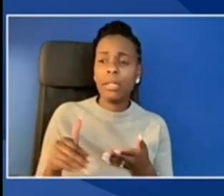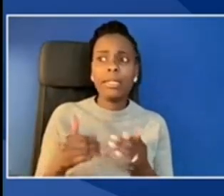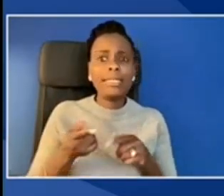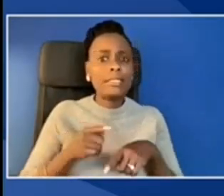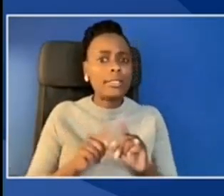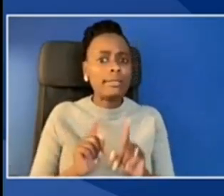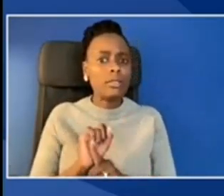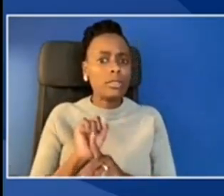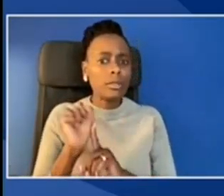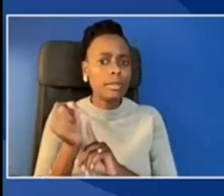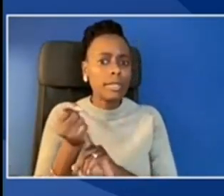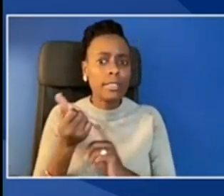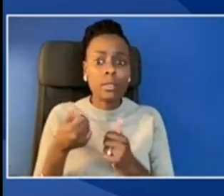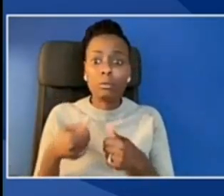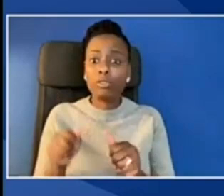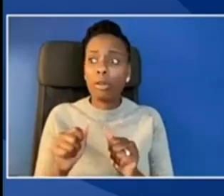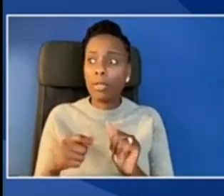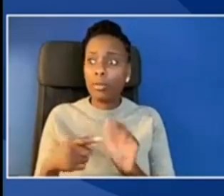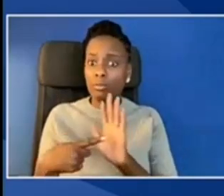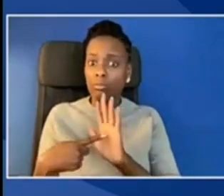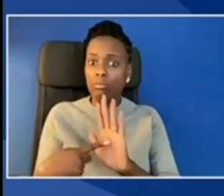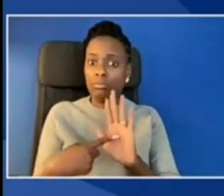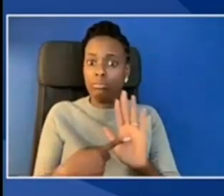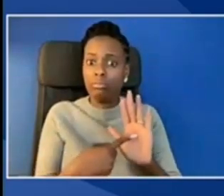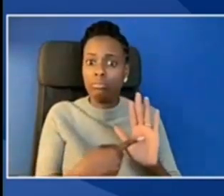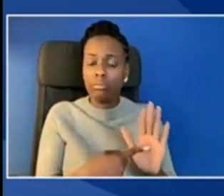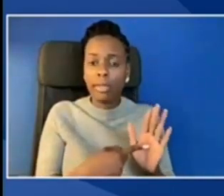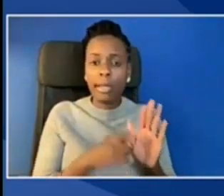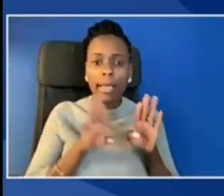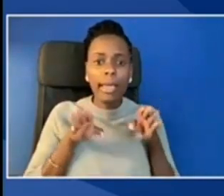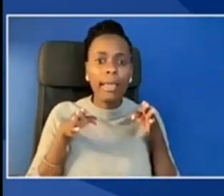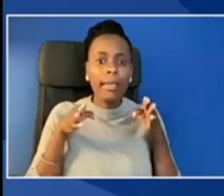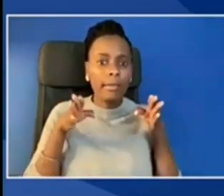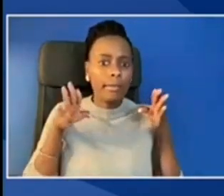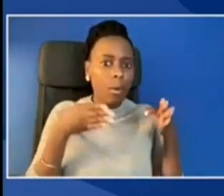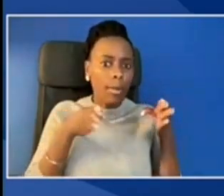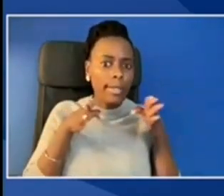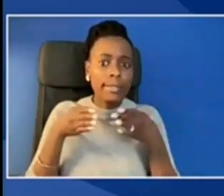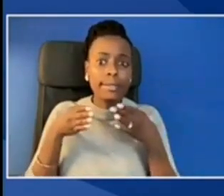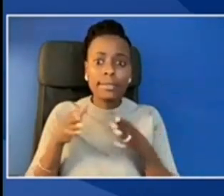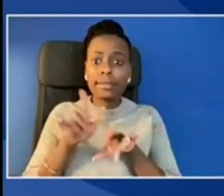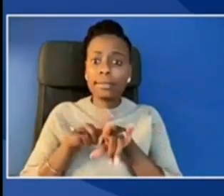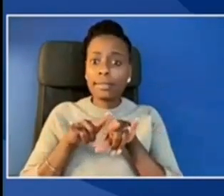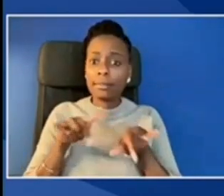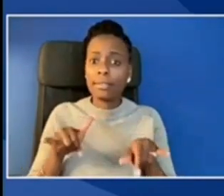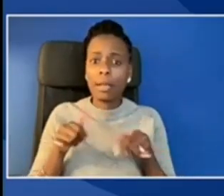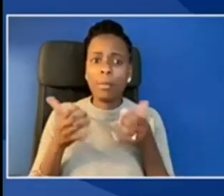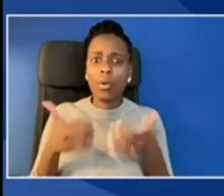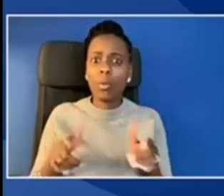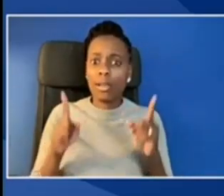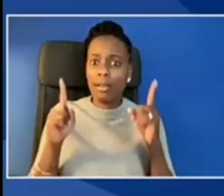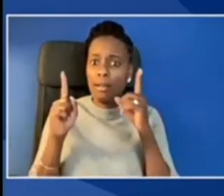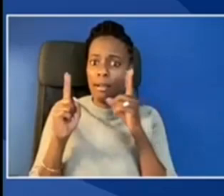tried to highlight areas of focus, but we also do not want to have a complex problem. And we hope for automation.